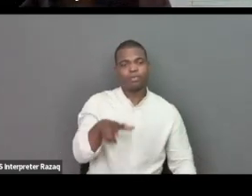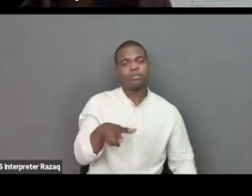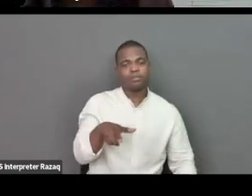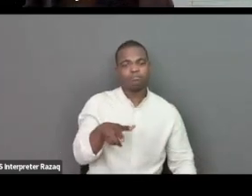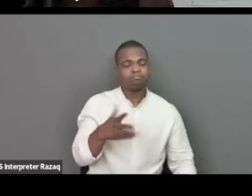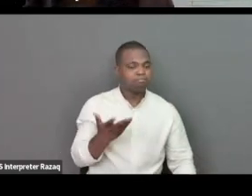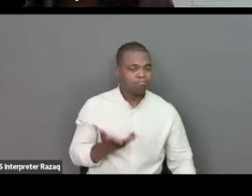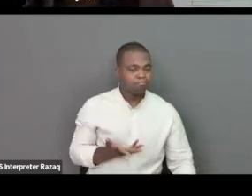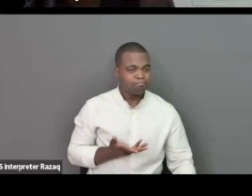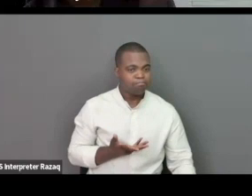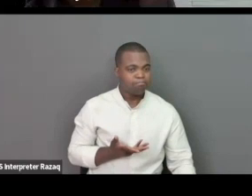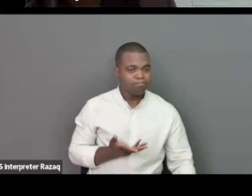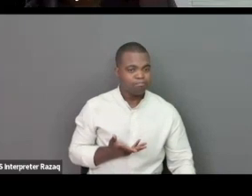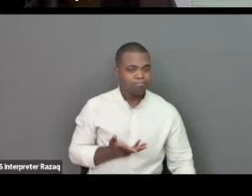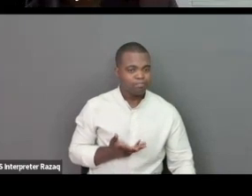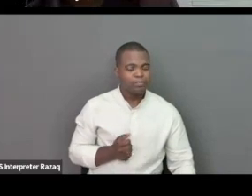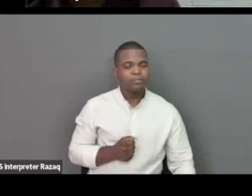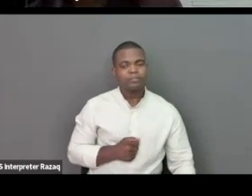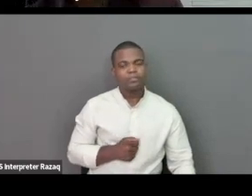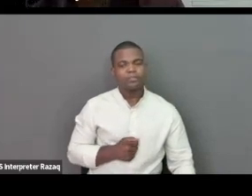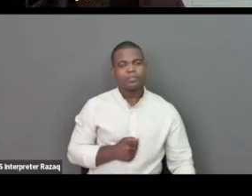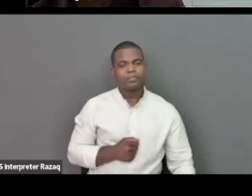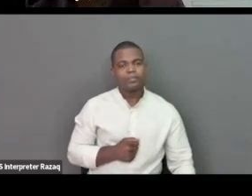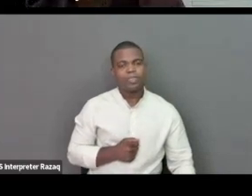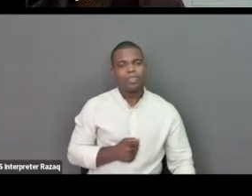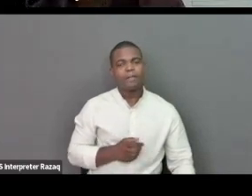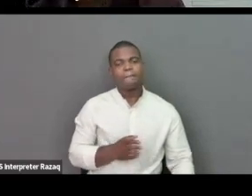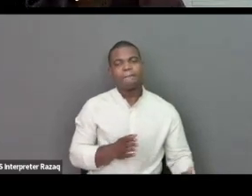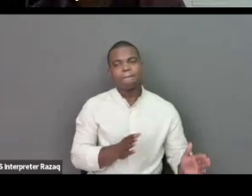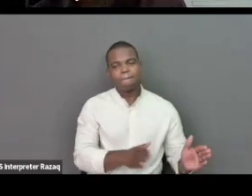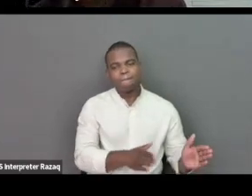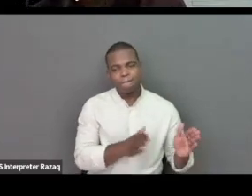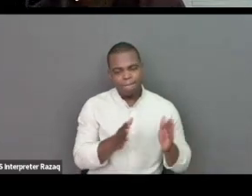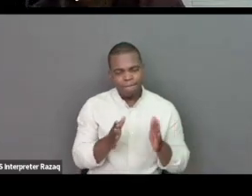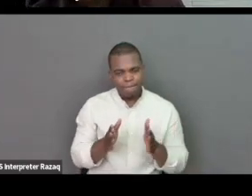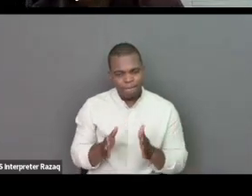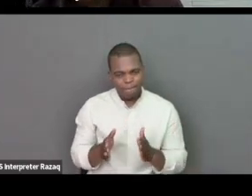And as for the feedback mechanism